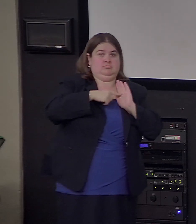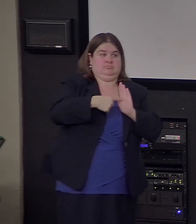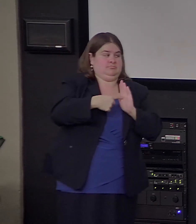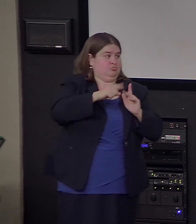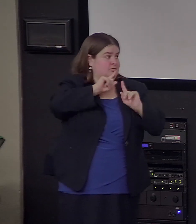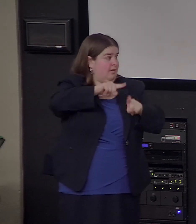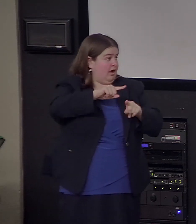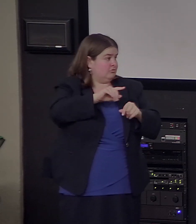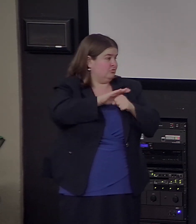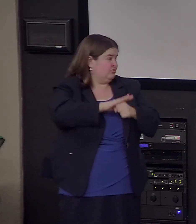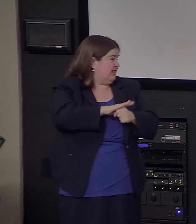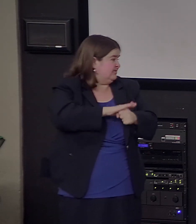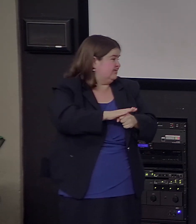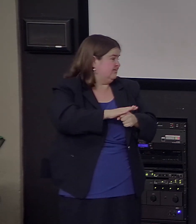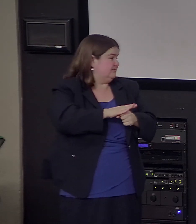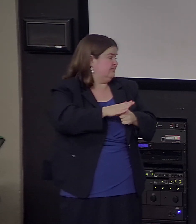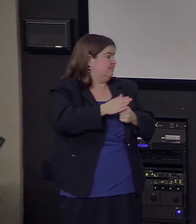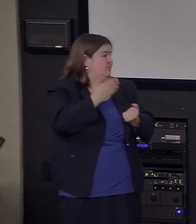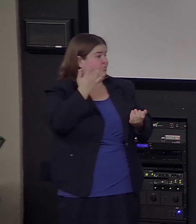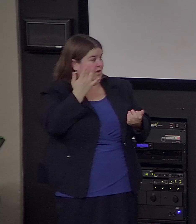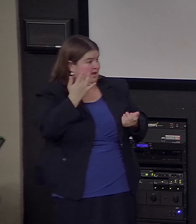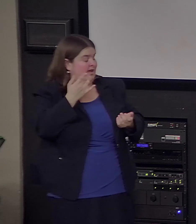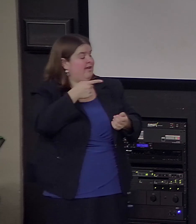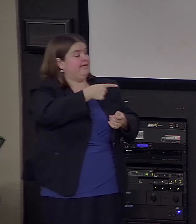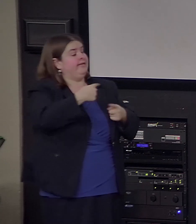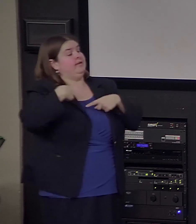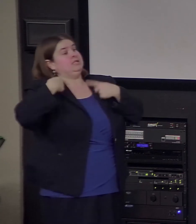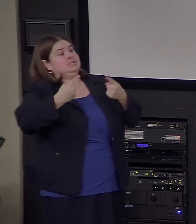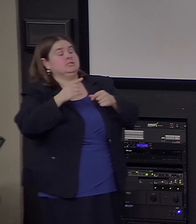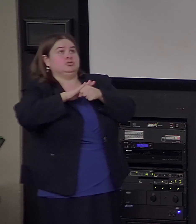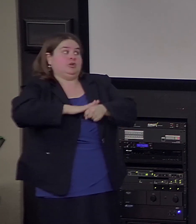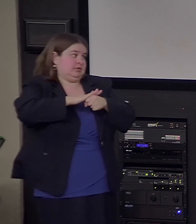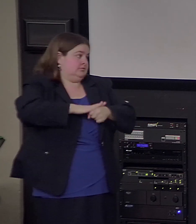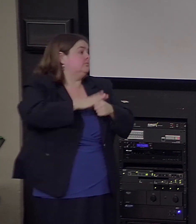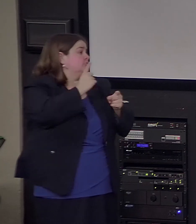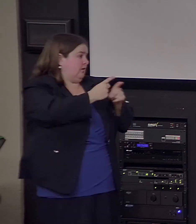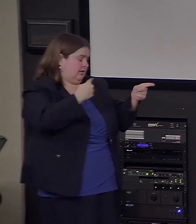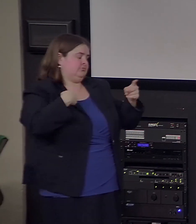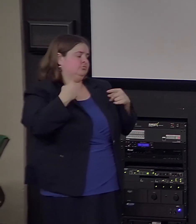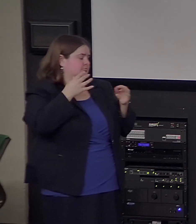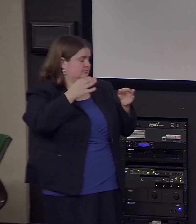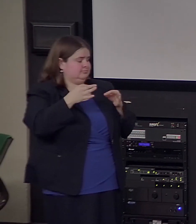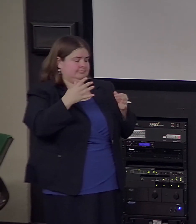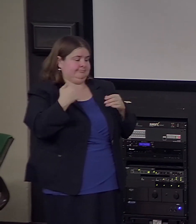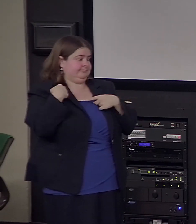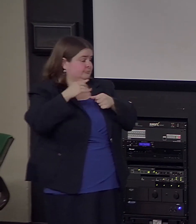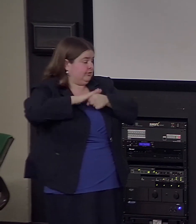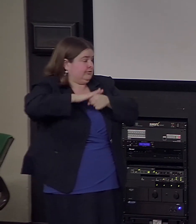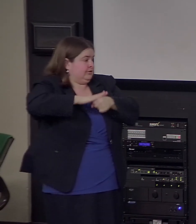be that it is chronically been stressed. And so it has shut down.